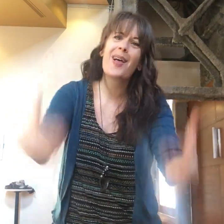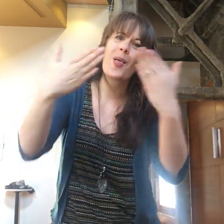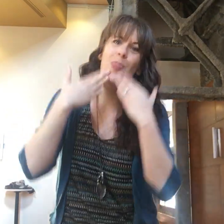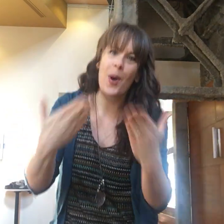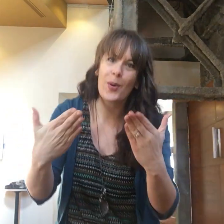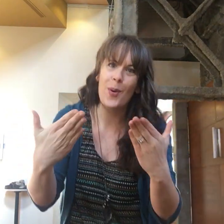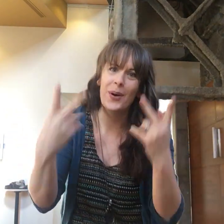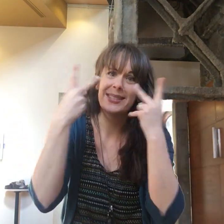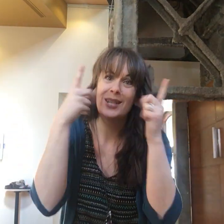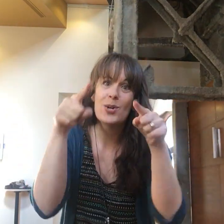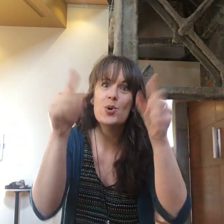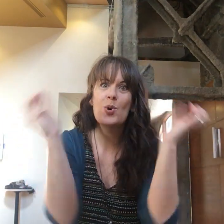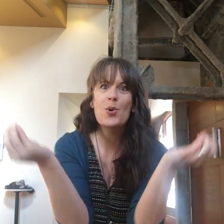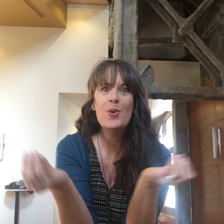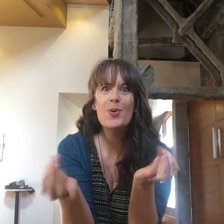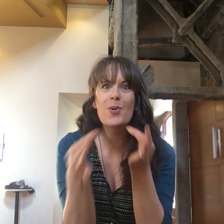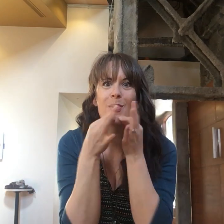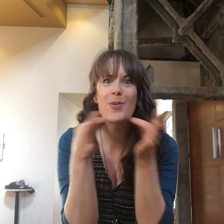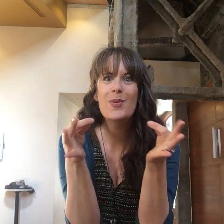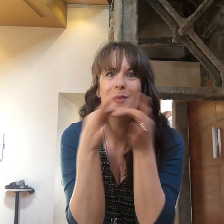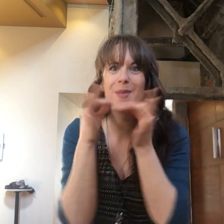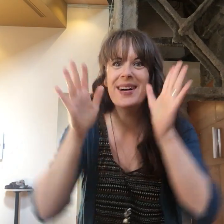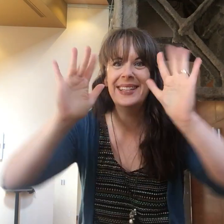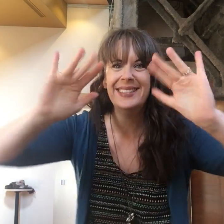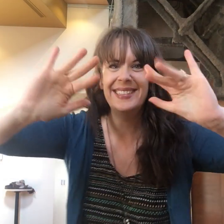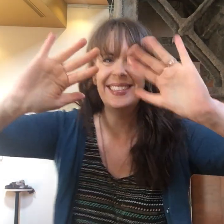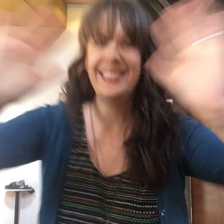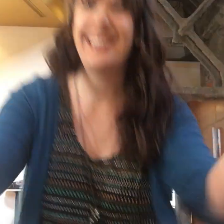Thank you! See you all soon! Bye.